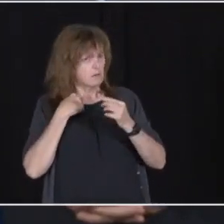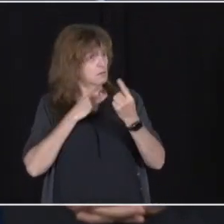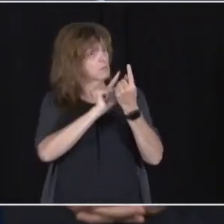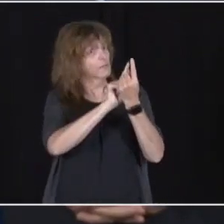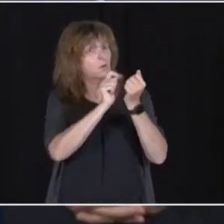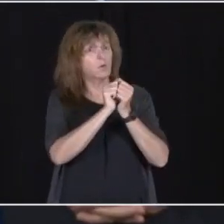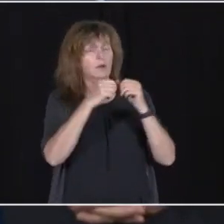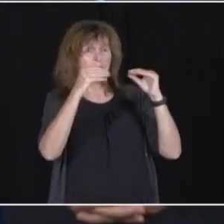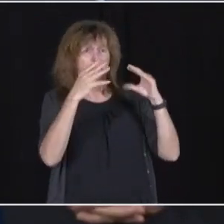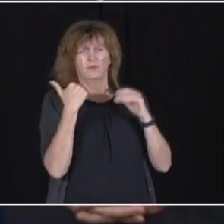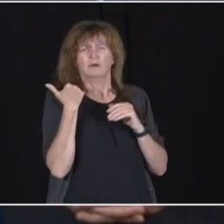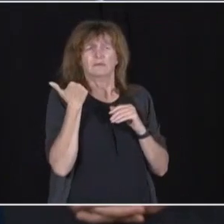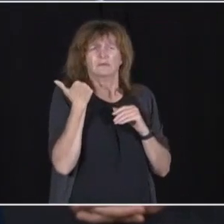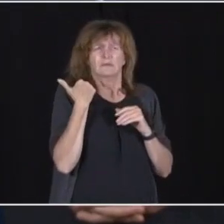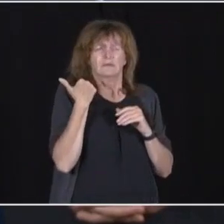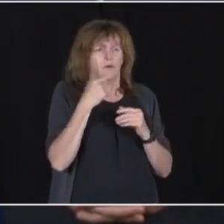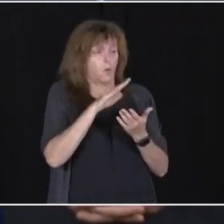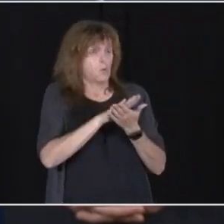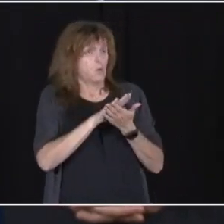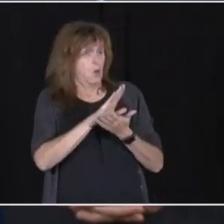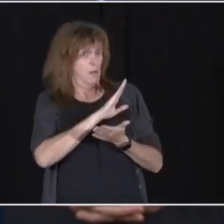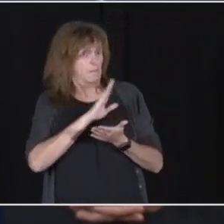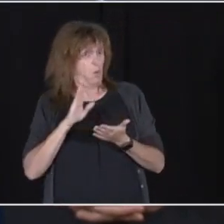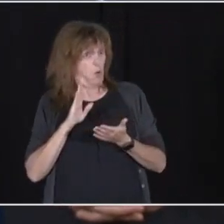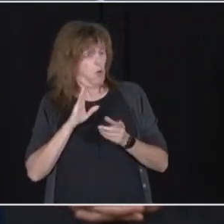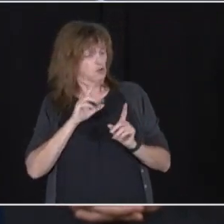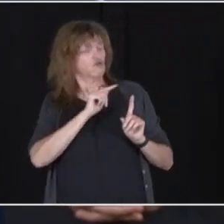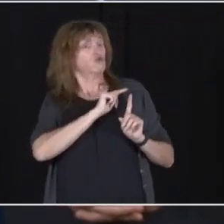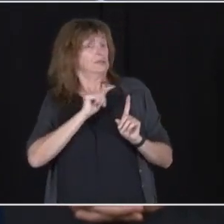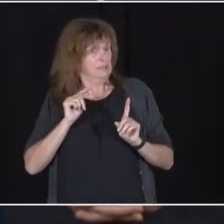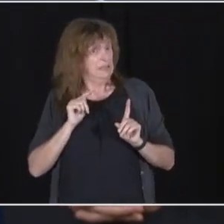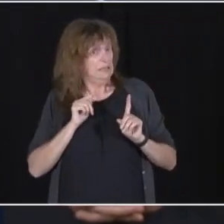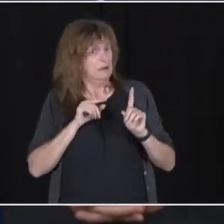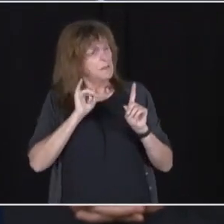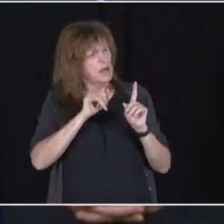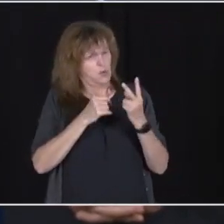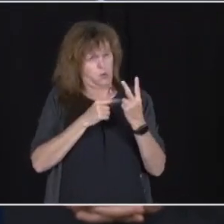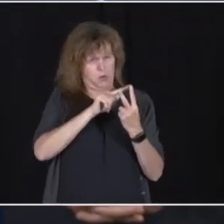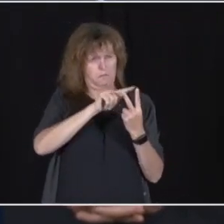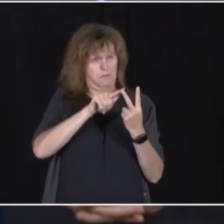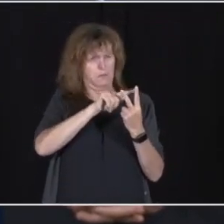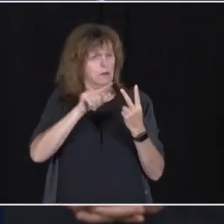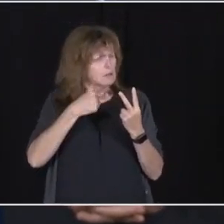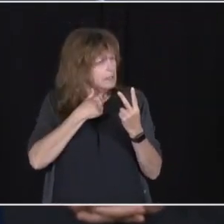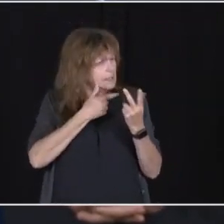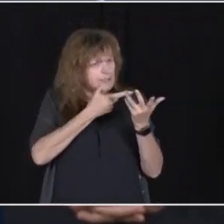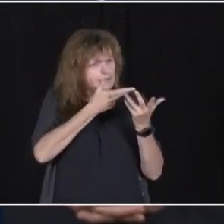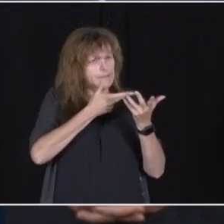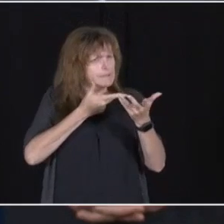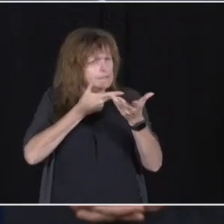home. But elementary, we have to make sure that the kids are back in the classroom five days a week.